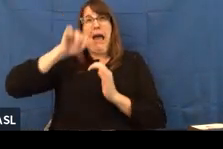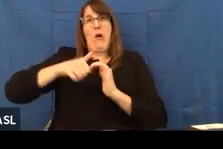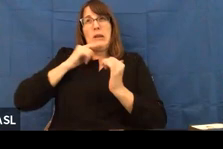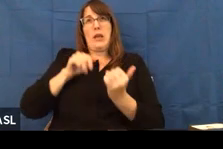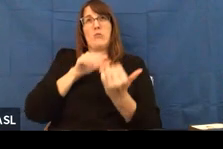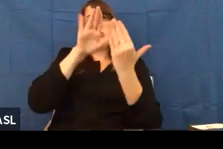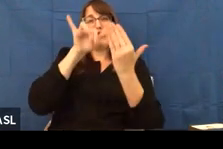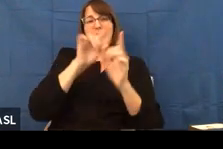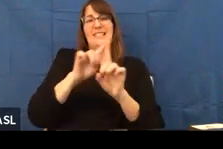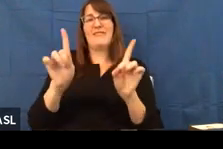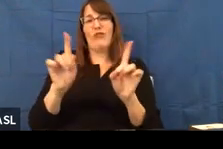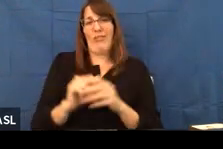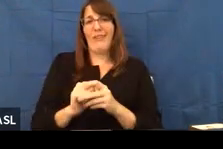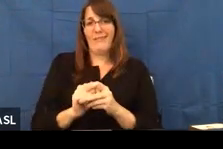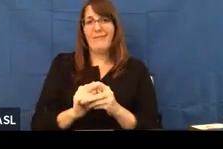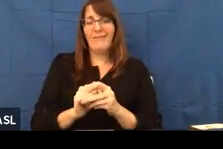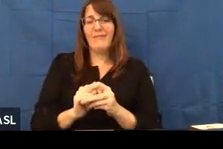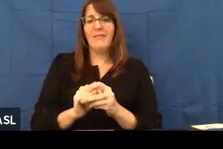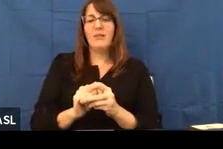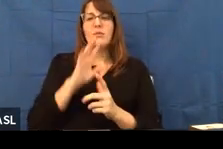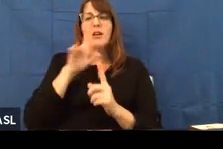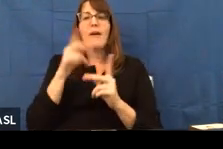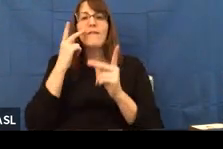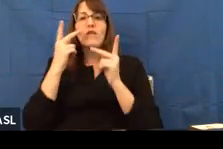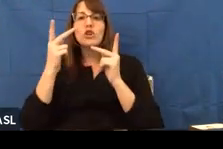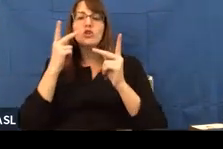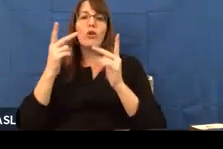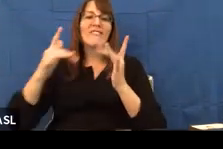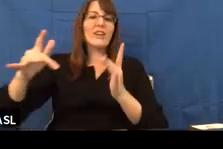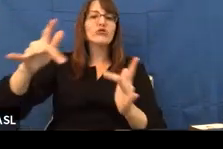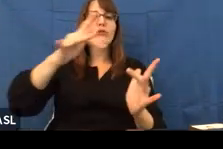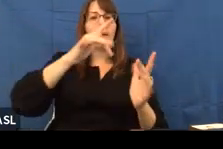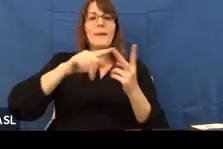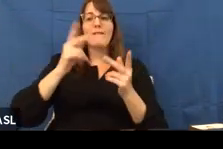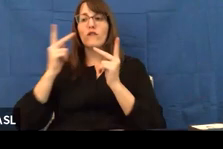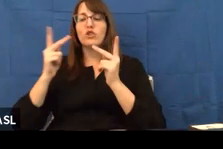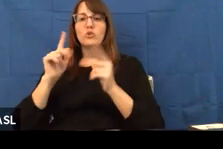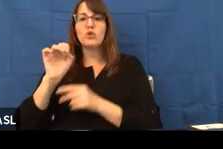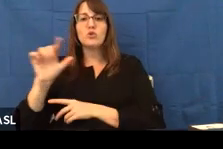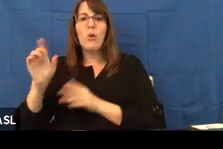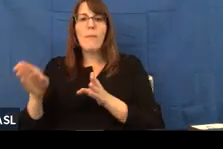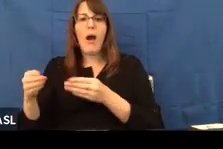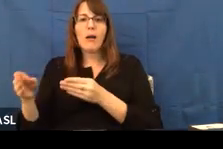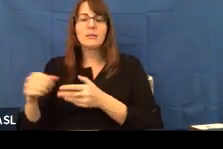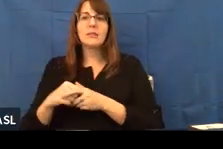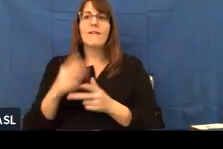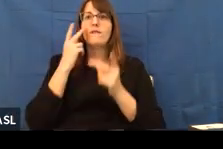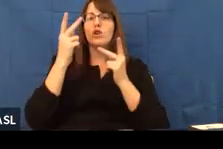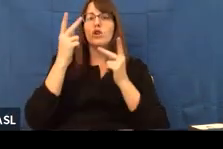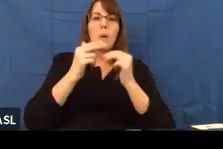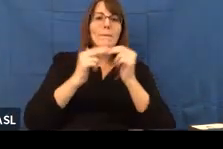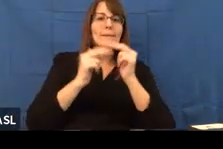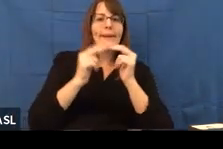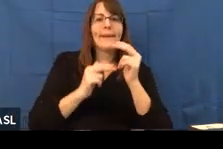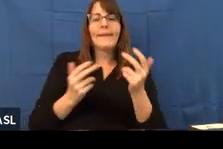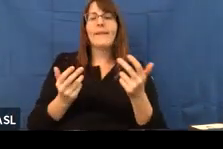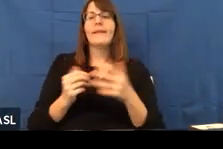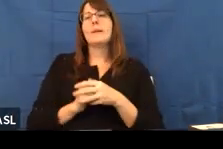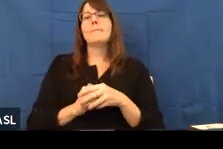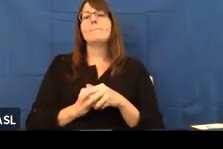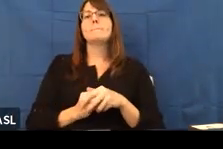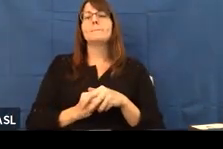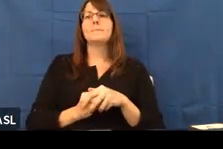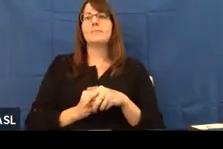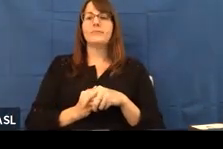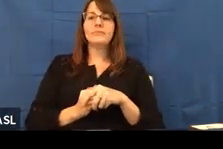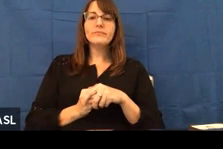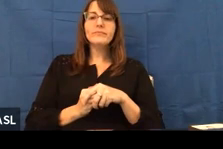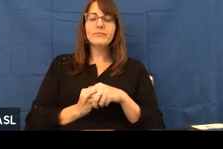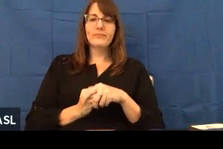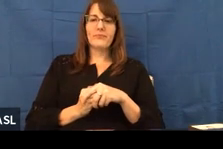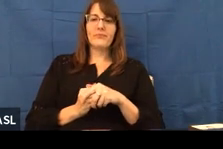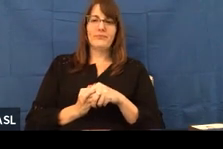Allison Frenzel : Even we'll talk about virtual field trips and virtual toolboxes and things that we've seen building trades teachers put together. Um, is this being recorded.